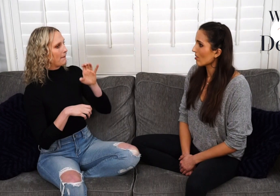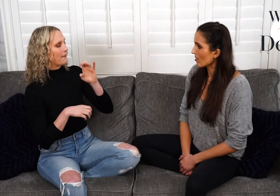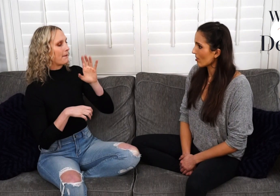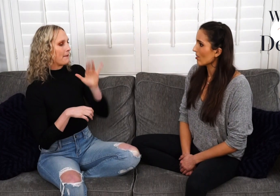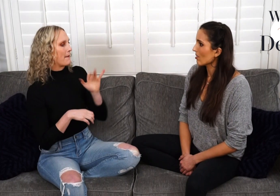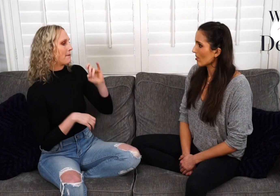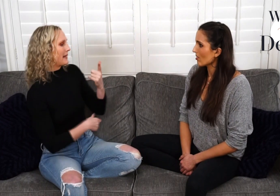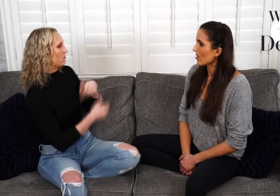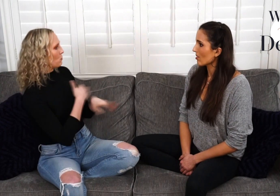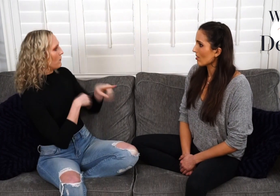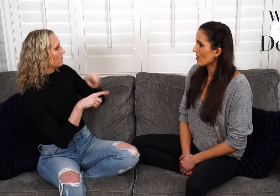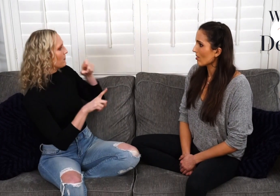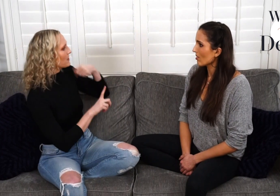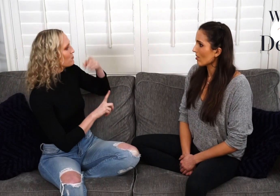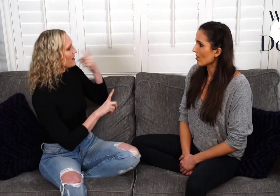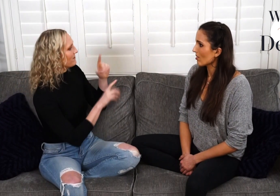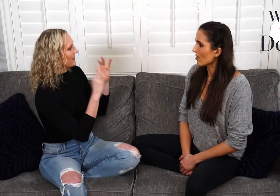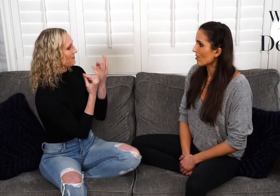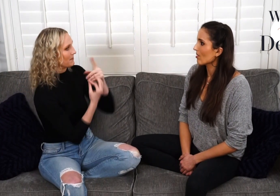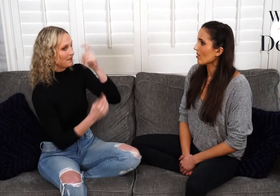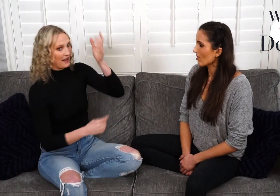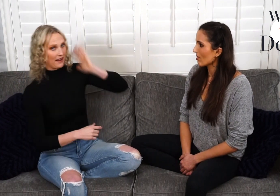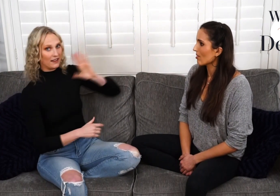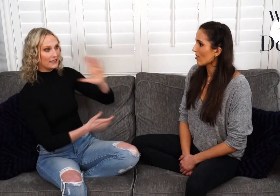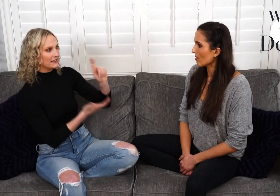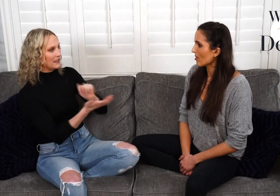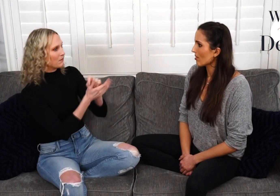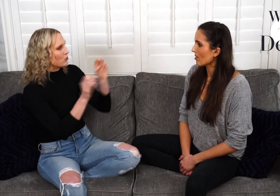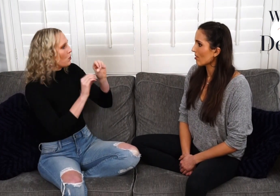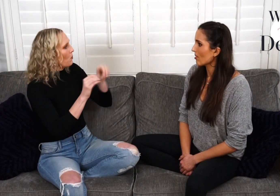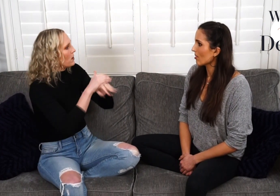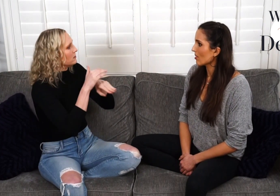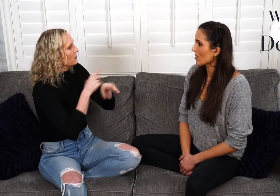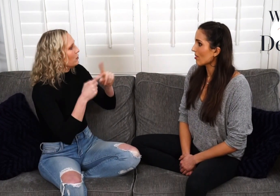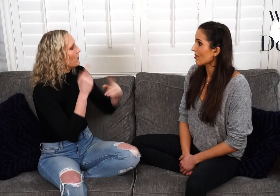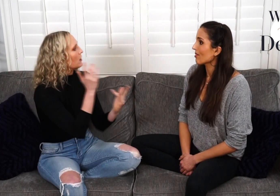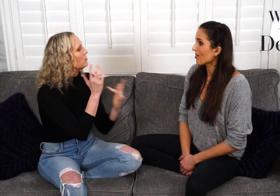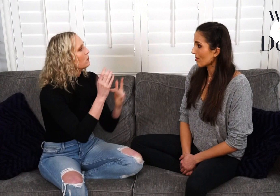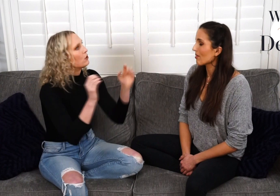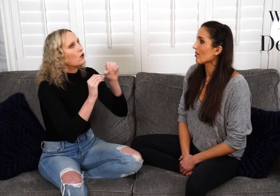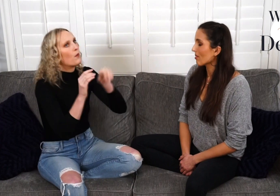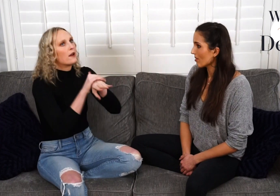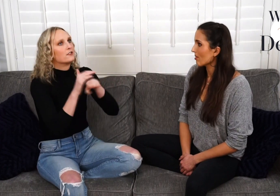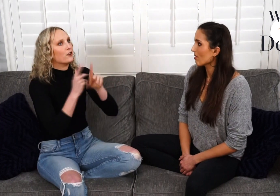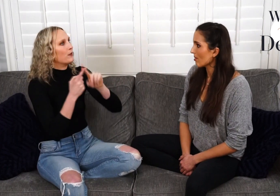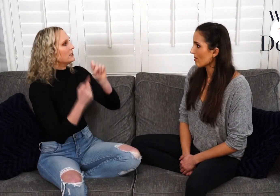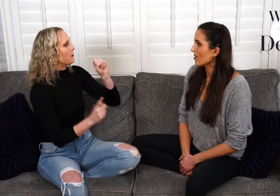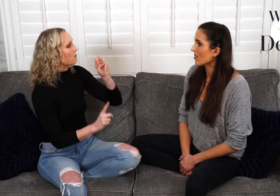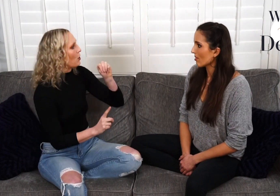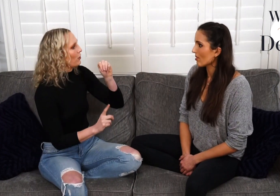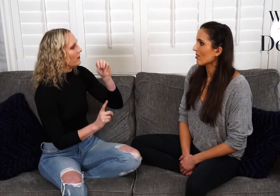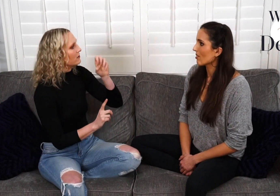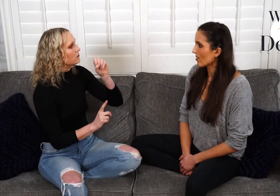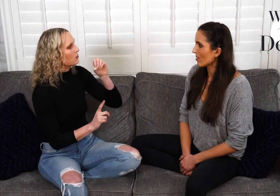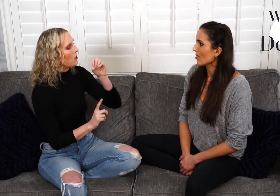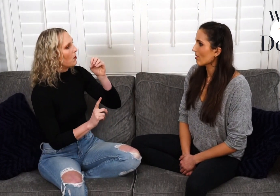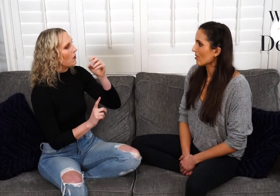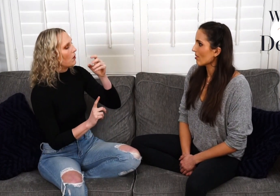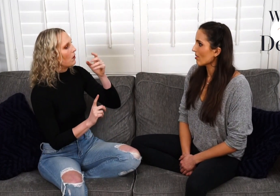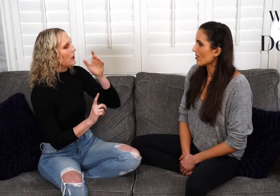By being born from a hearing family because you know in his time they didn't have access to technology. They didn't have access to social media. His